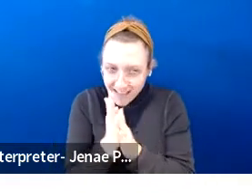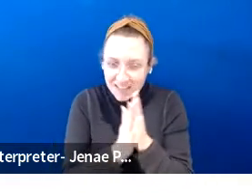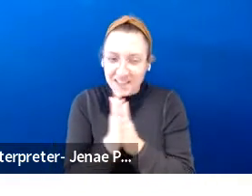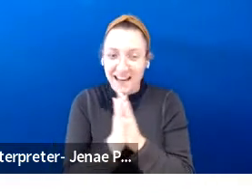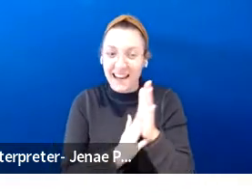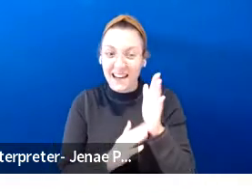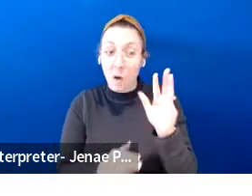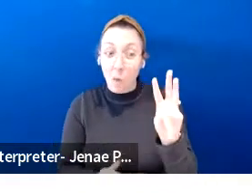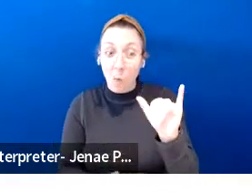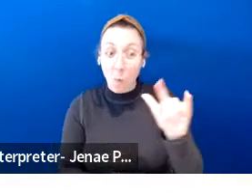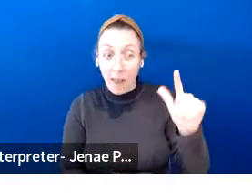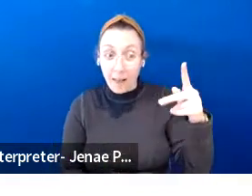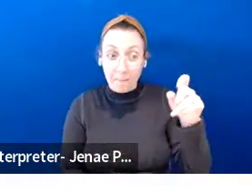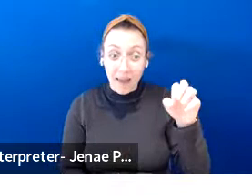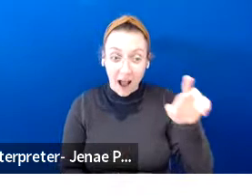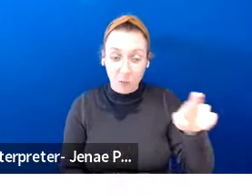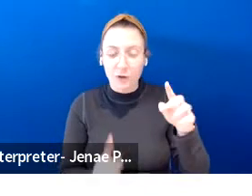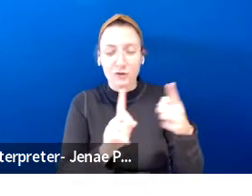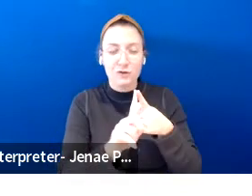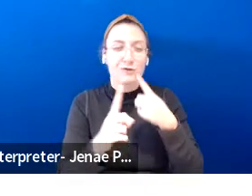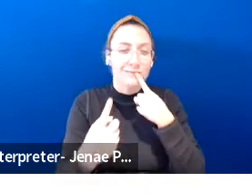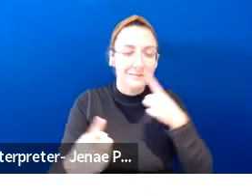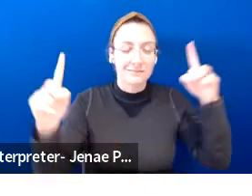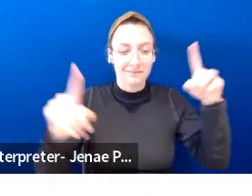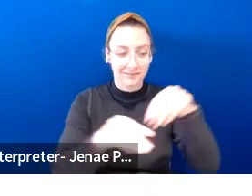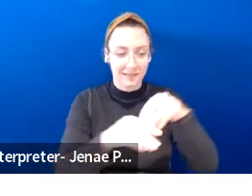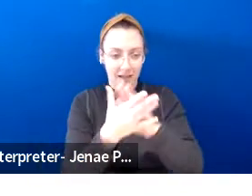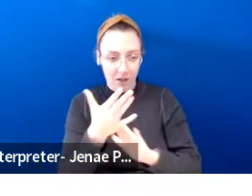and strive in college, to achieve goals for helping them figure out their goals.